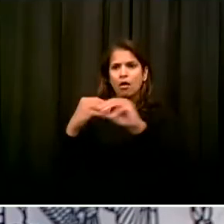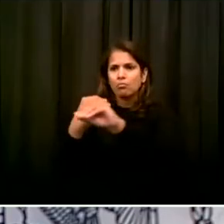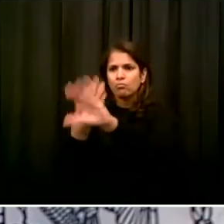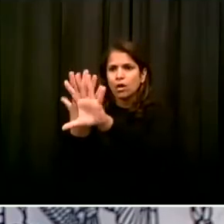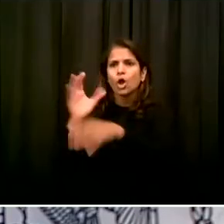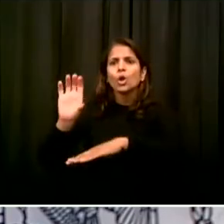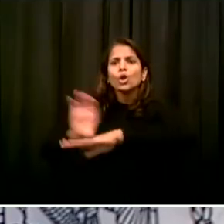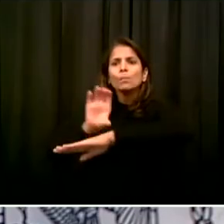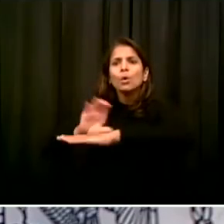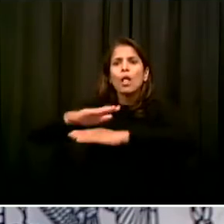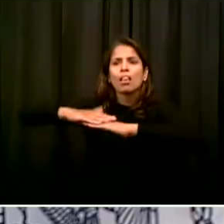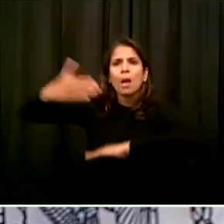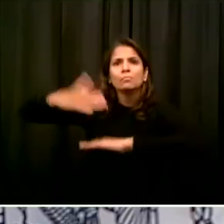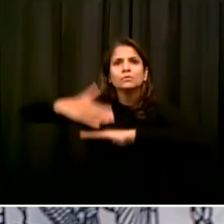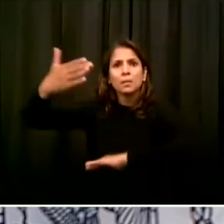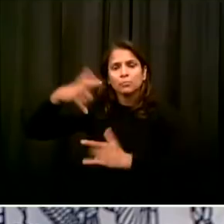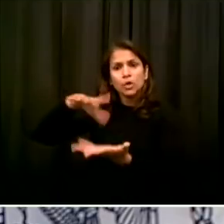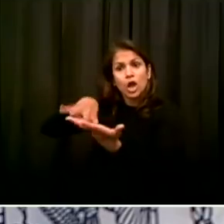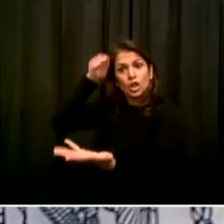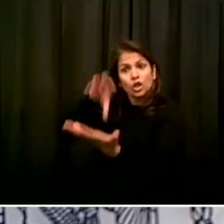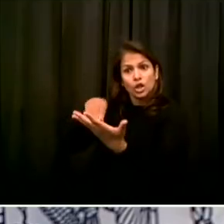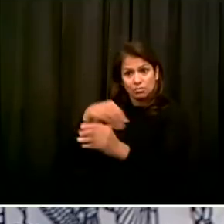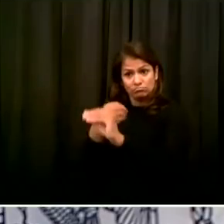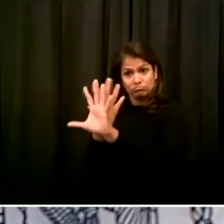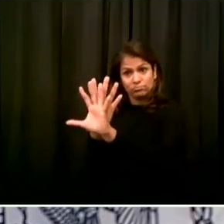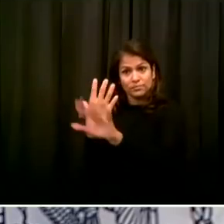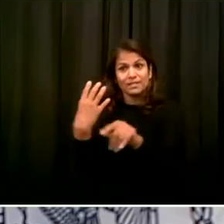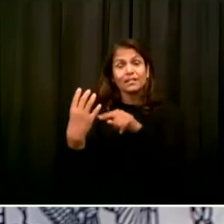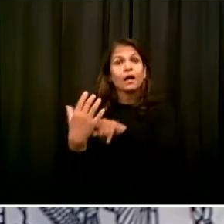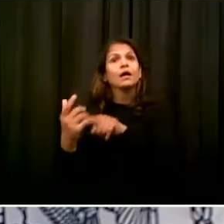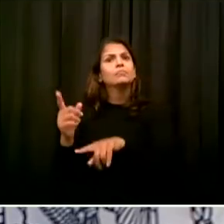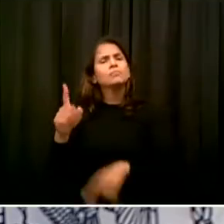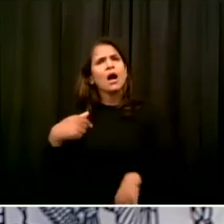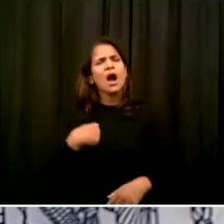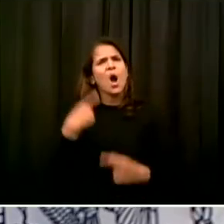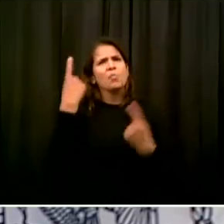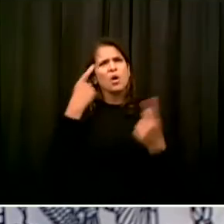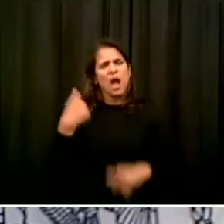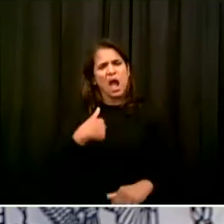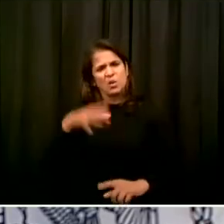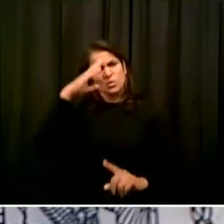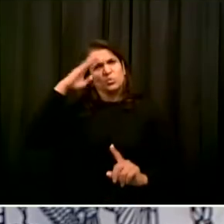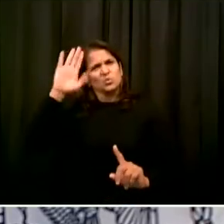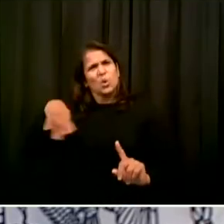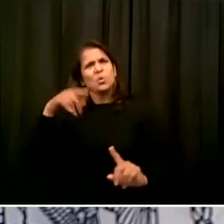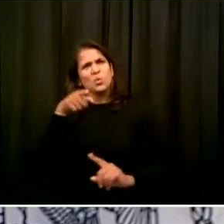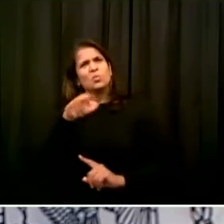SCHOOL STUDENTS WILL BE USING THEA SME COMPUTERIZED INSTRUCTION THAT KIDS ARE